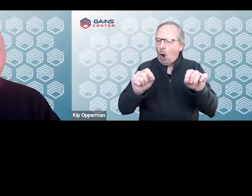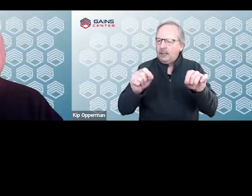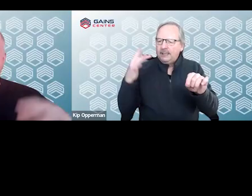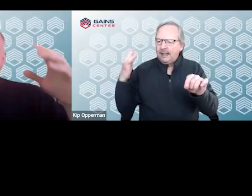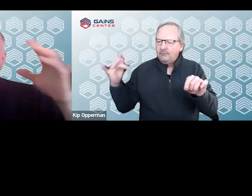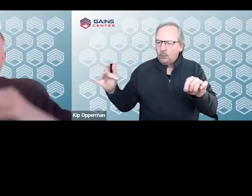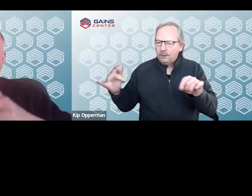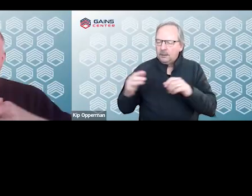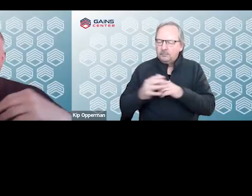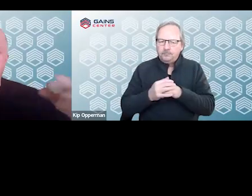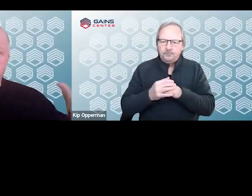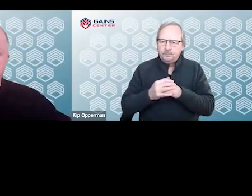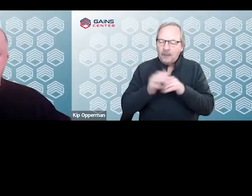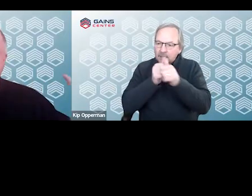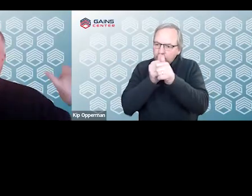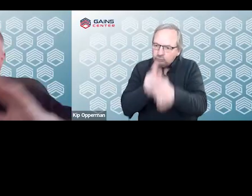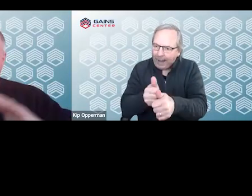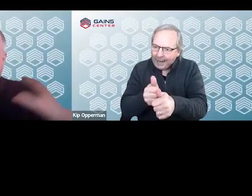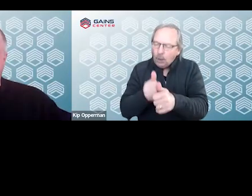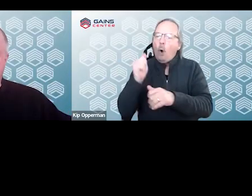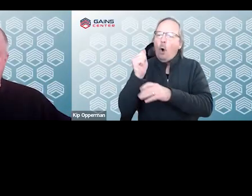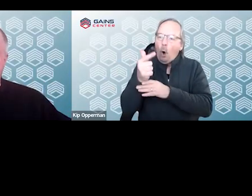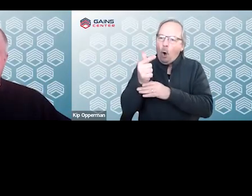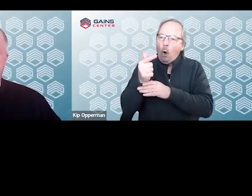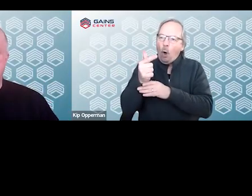and it tracks all of the interactions.